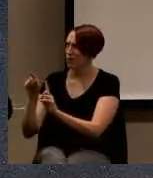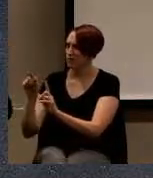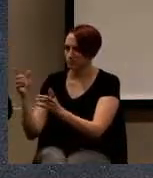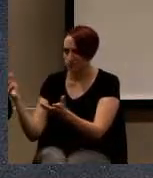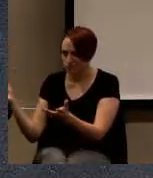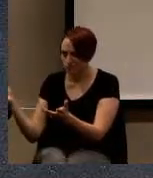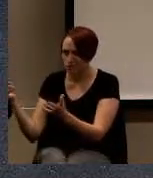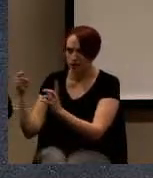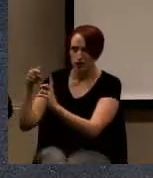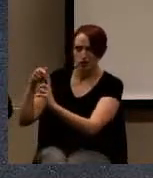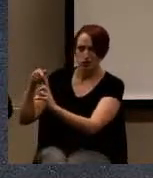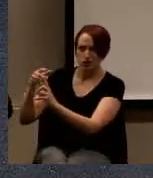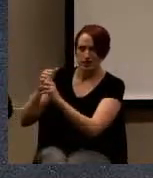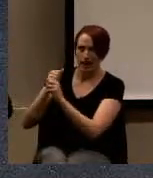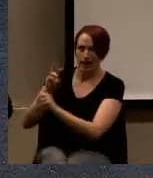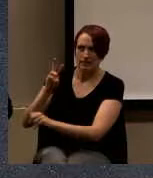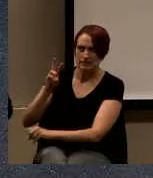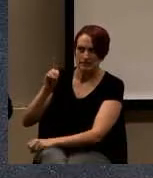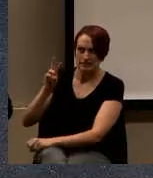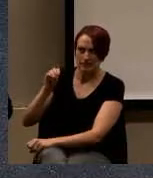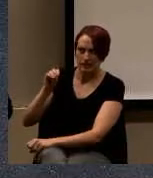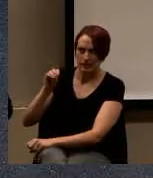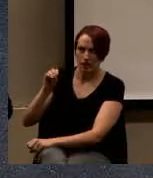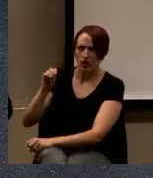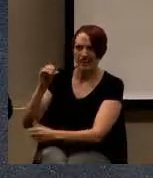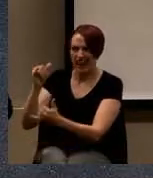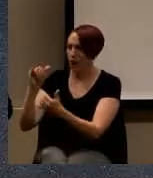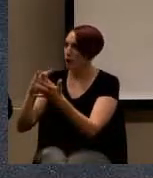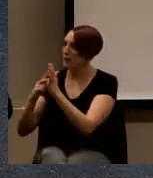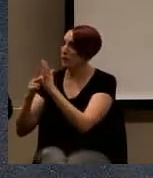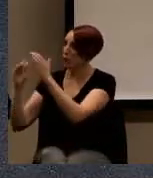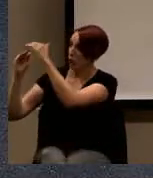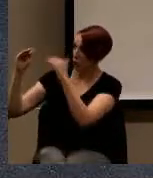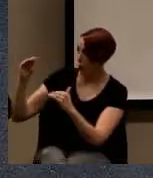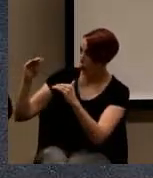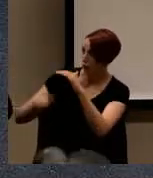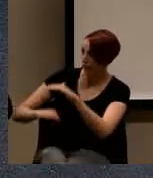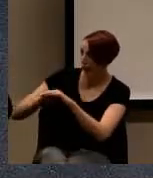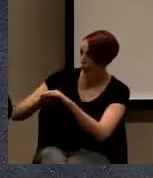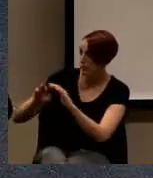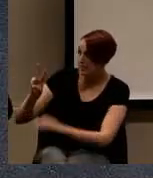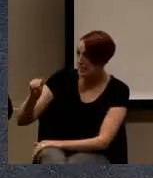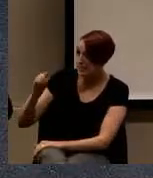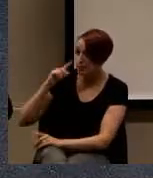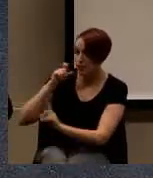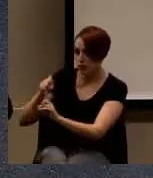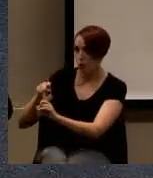you know, well because she developed it at 60, maybe we should make 60 the cap. Well, if you're, don't develop something like